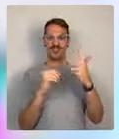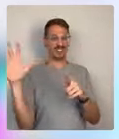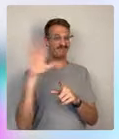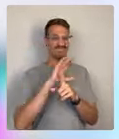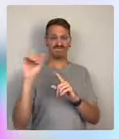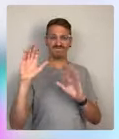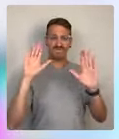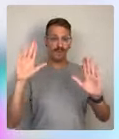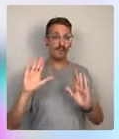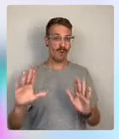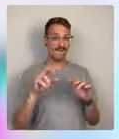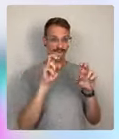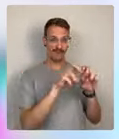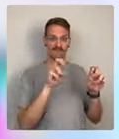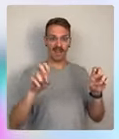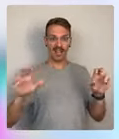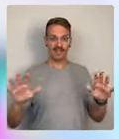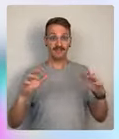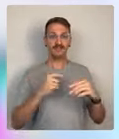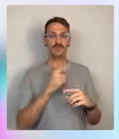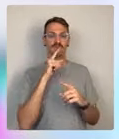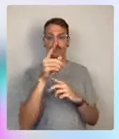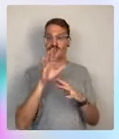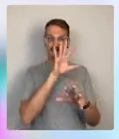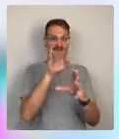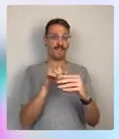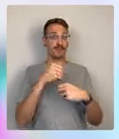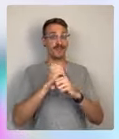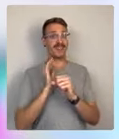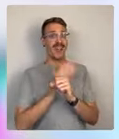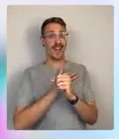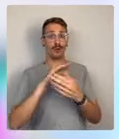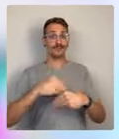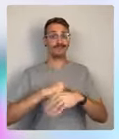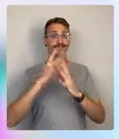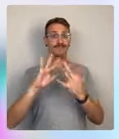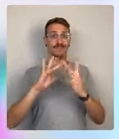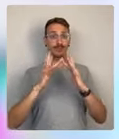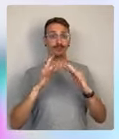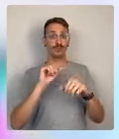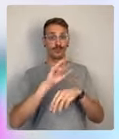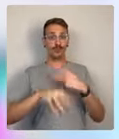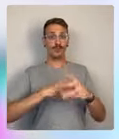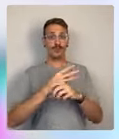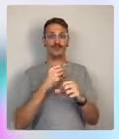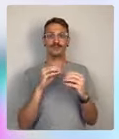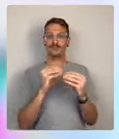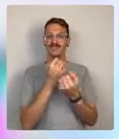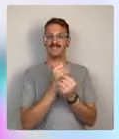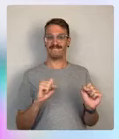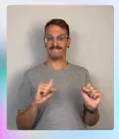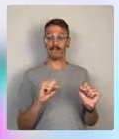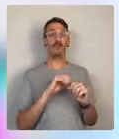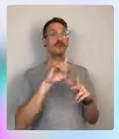with three incredible panelists who are truly at the forefront of making our virtual worlds safer. So I'll start with a bit of an introduction.